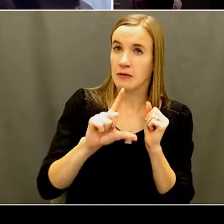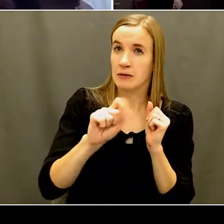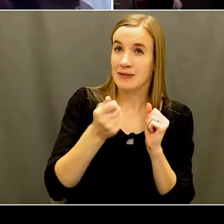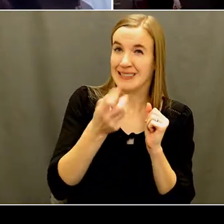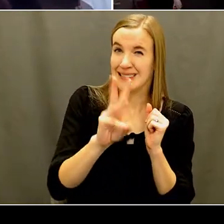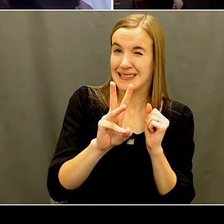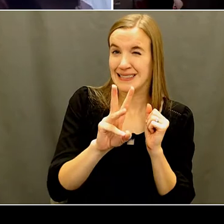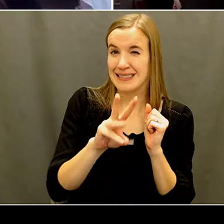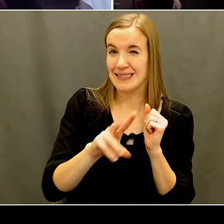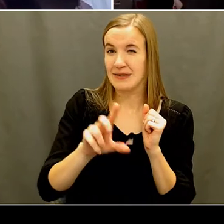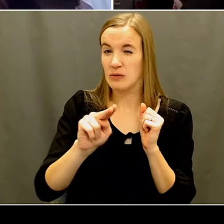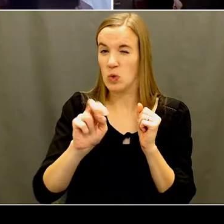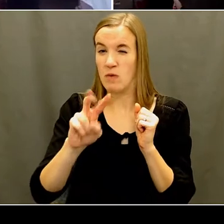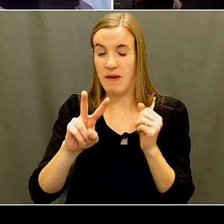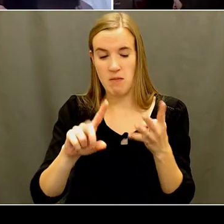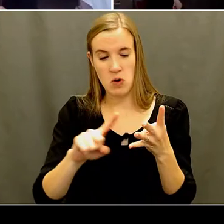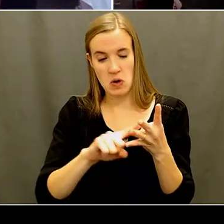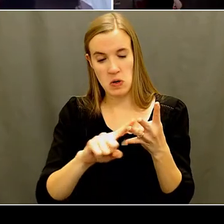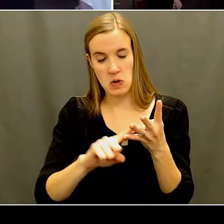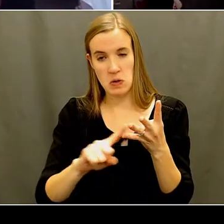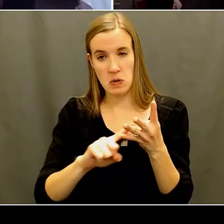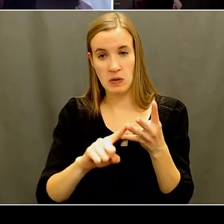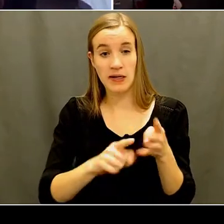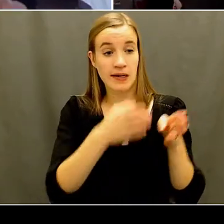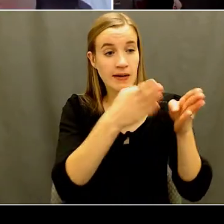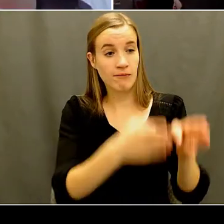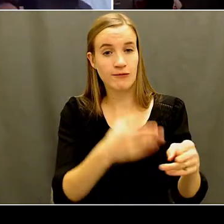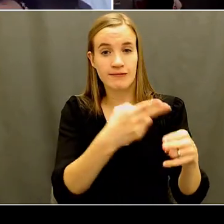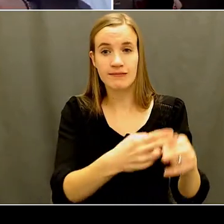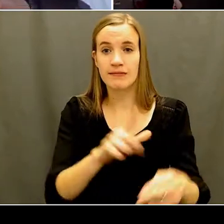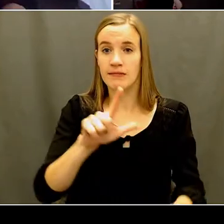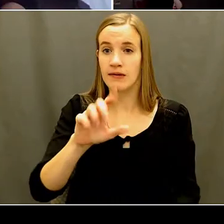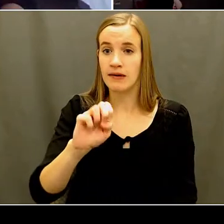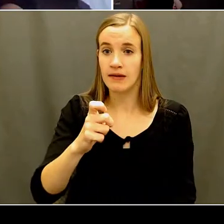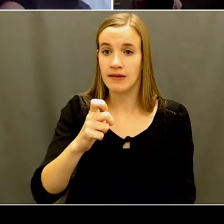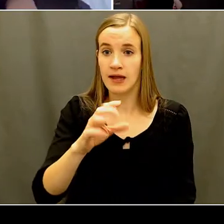Council on Disability for President Reagan when they went wrote the report